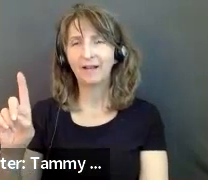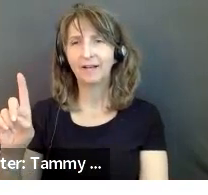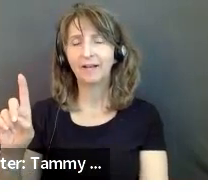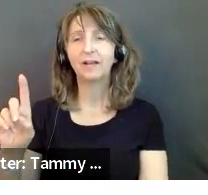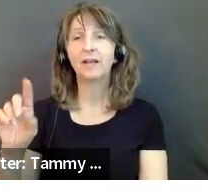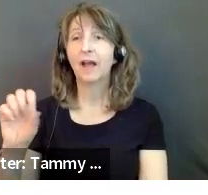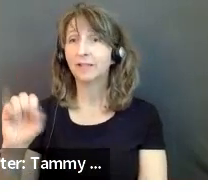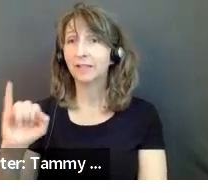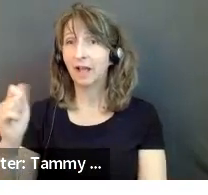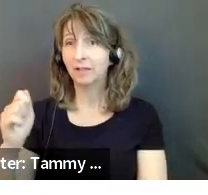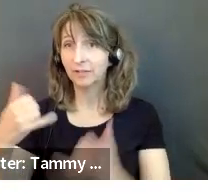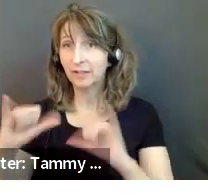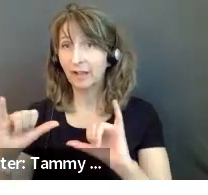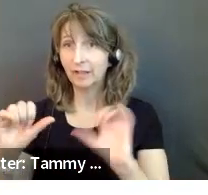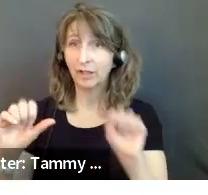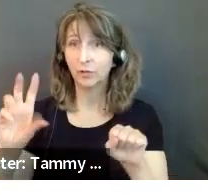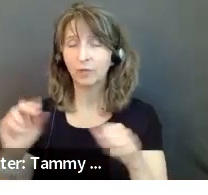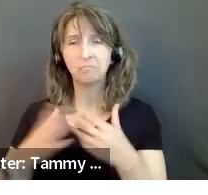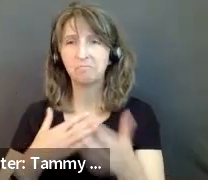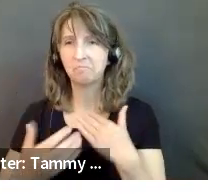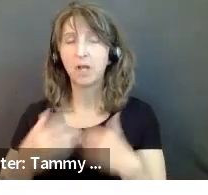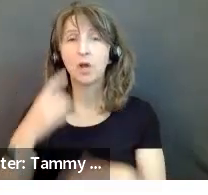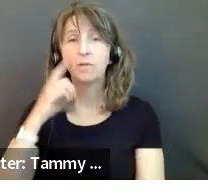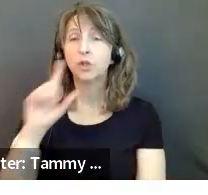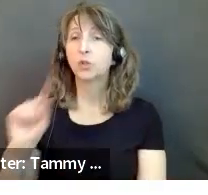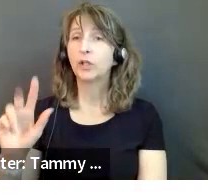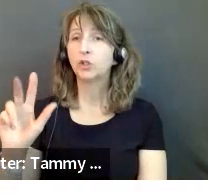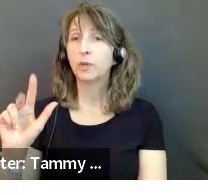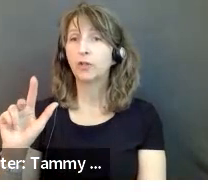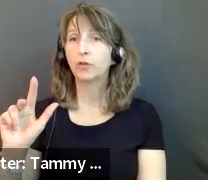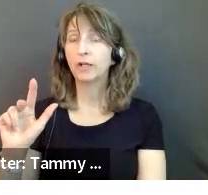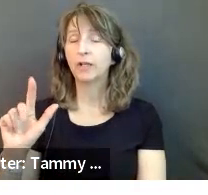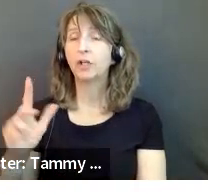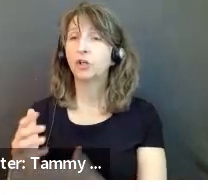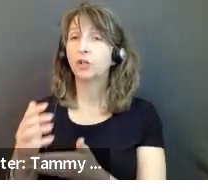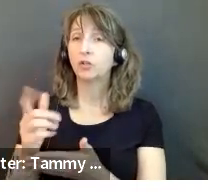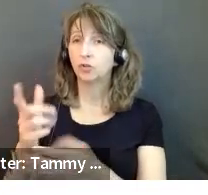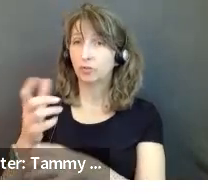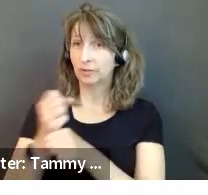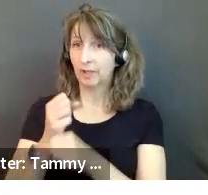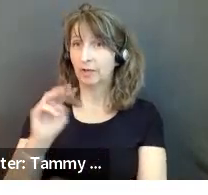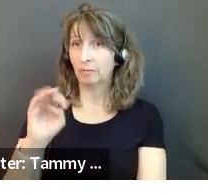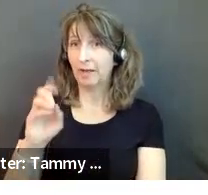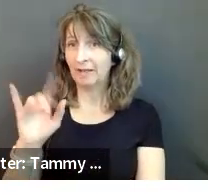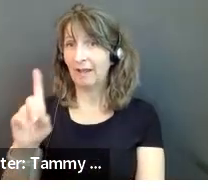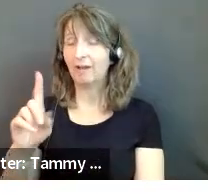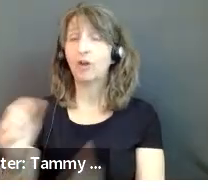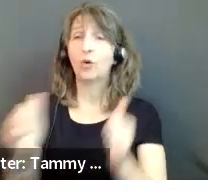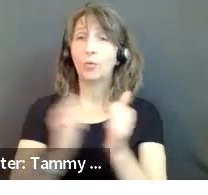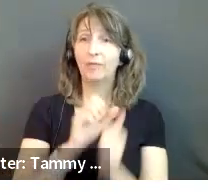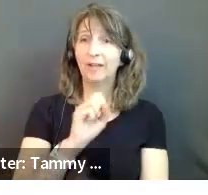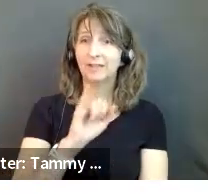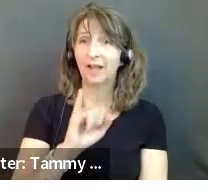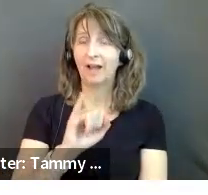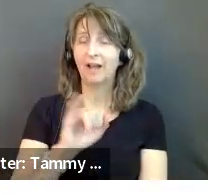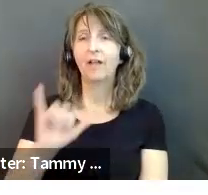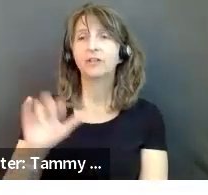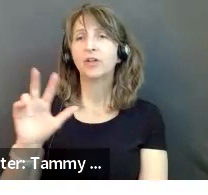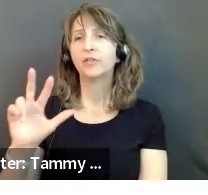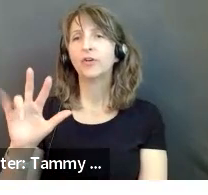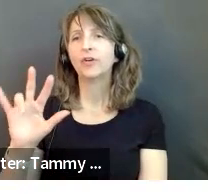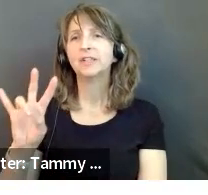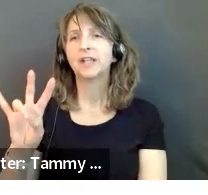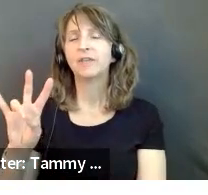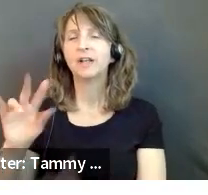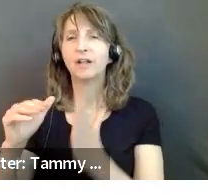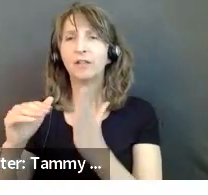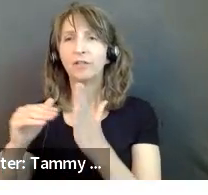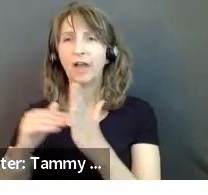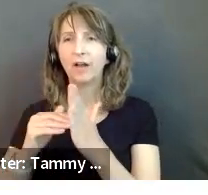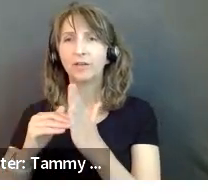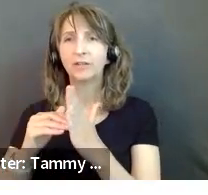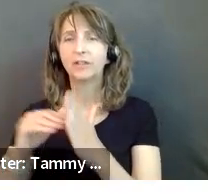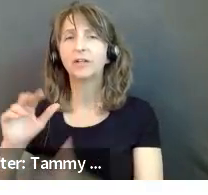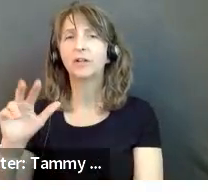The threshold for 2023 for an individual receiving Medicaid with SSI is $37,322 a year.